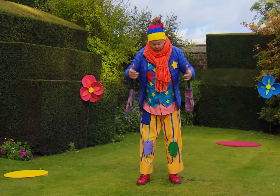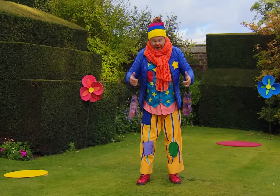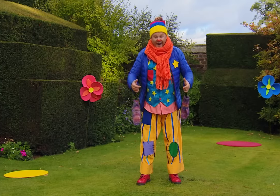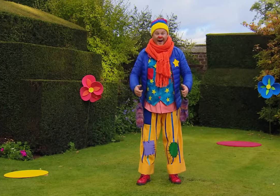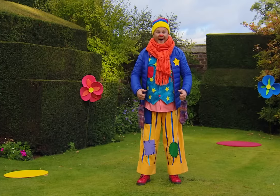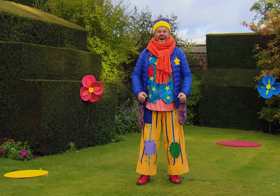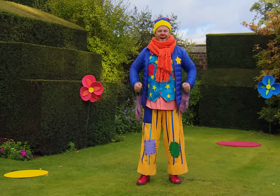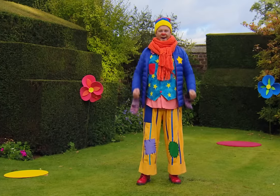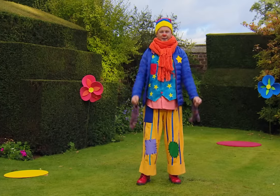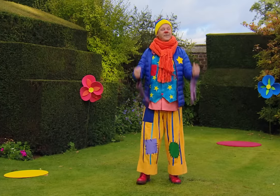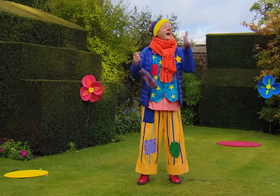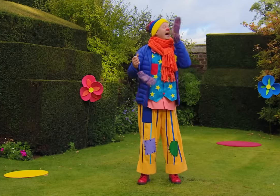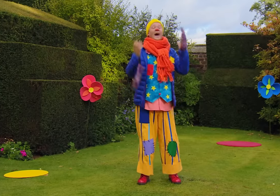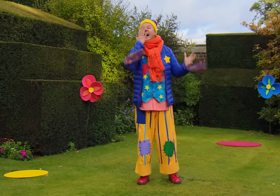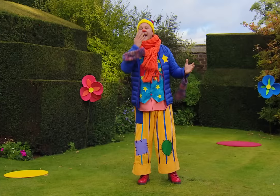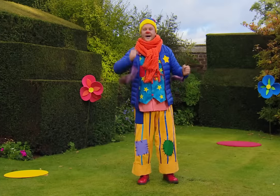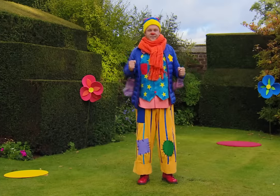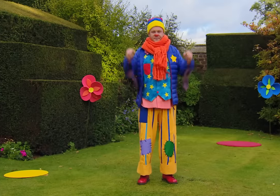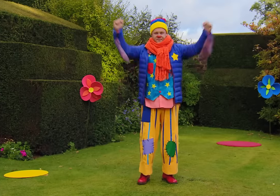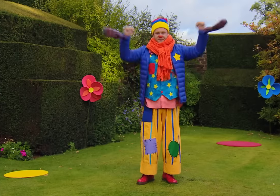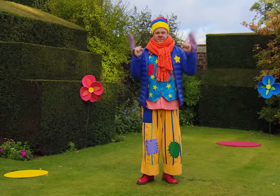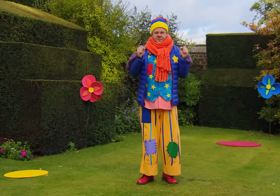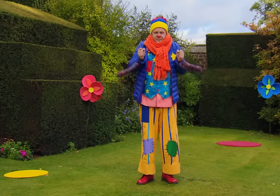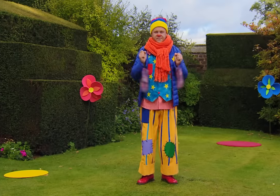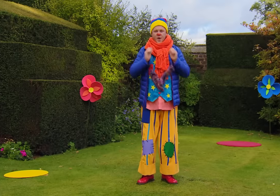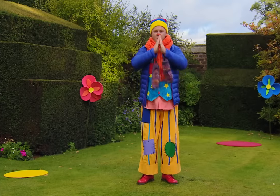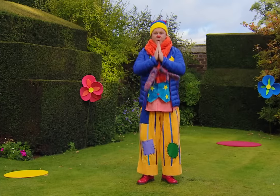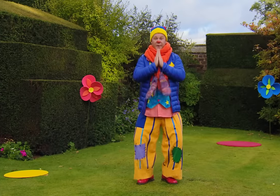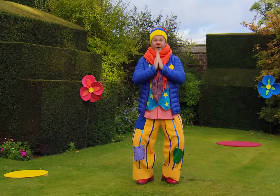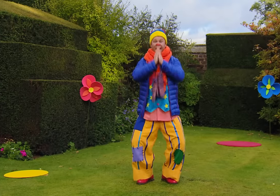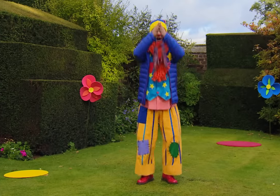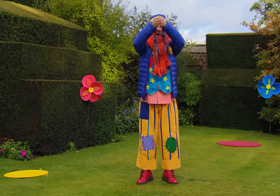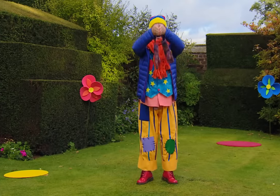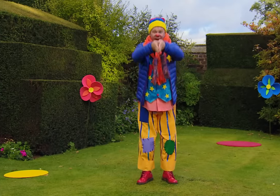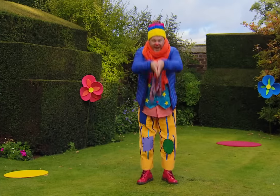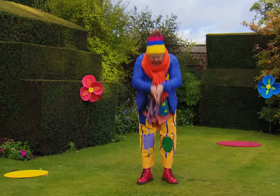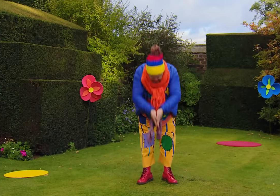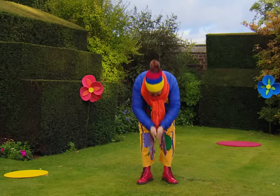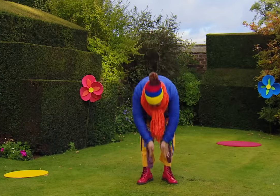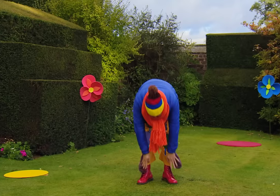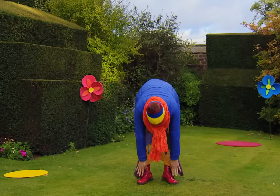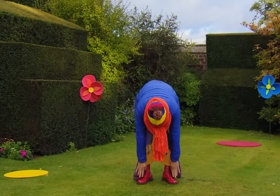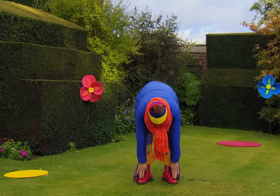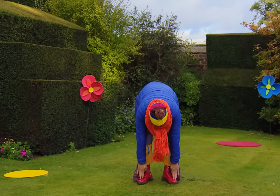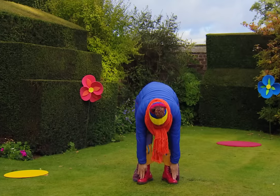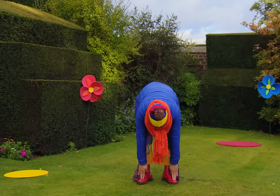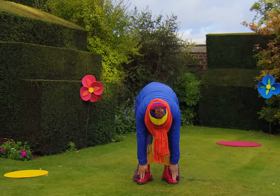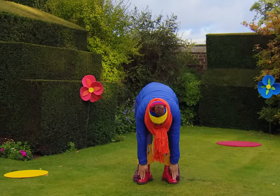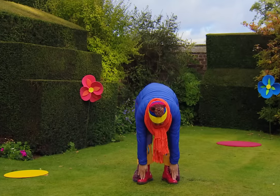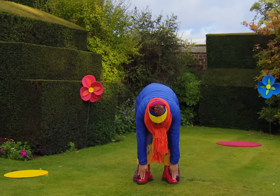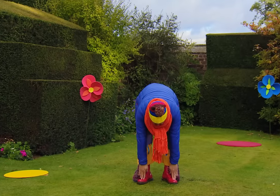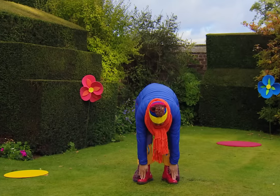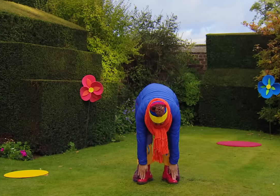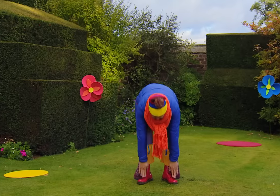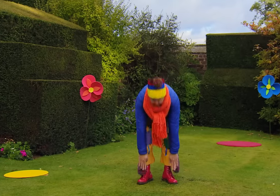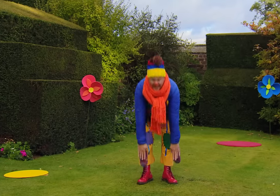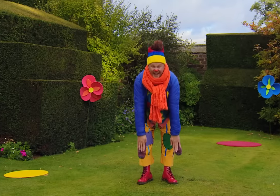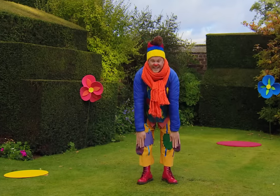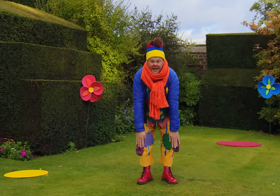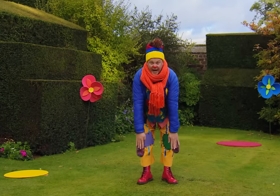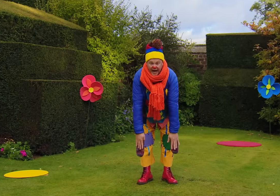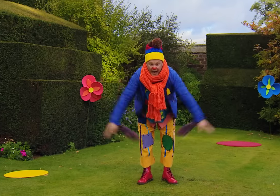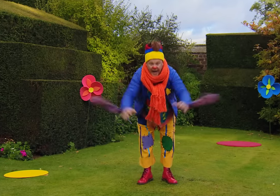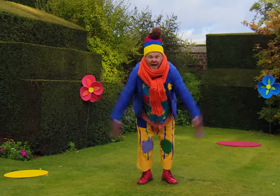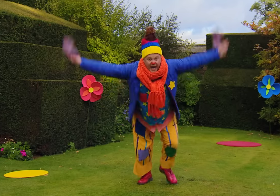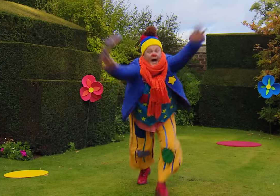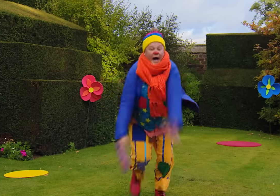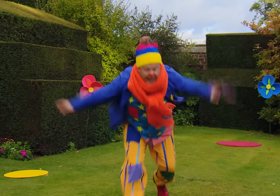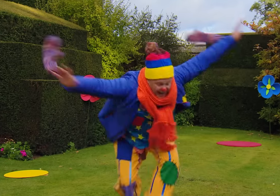oh